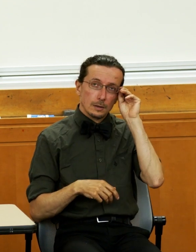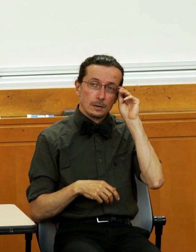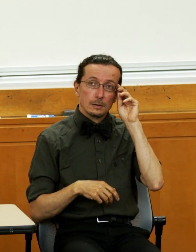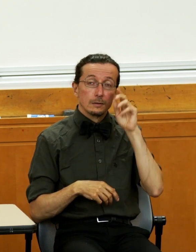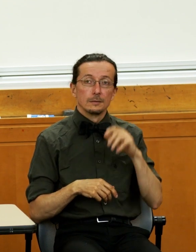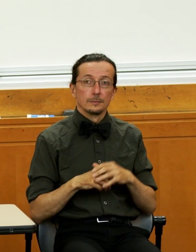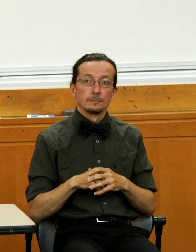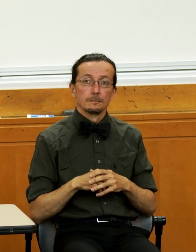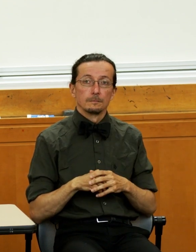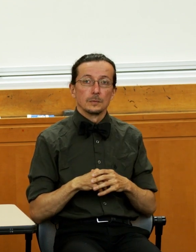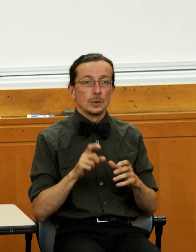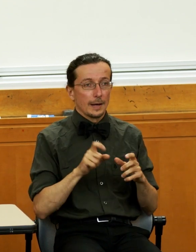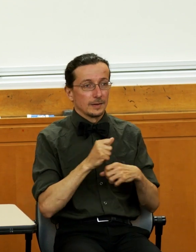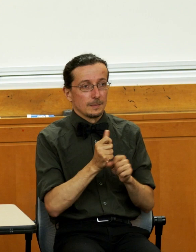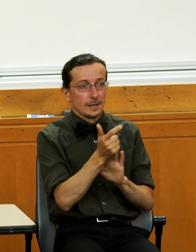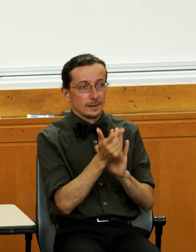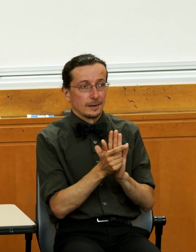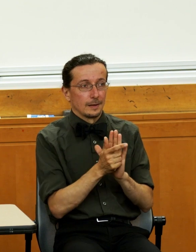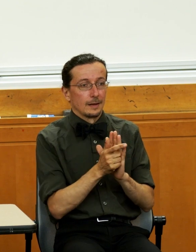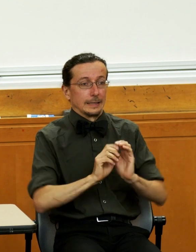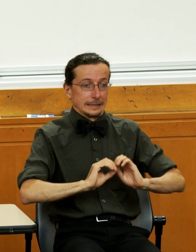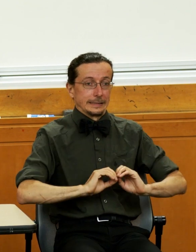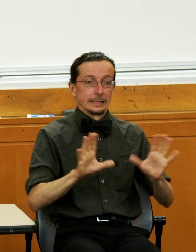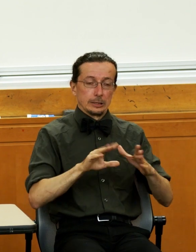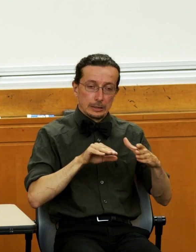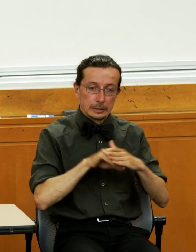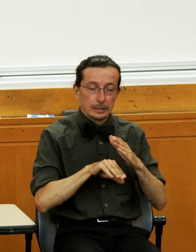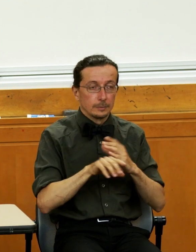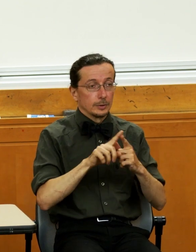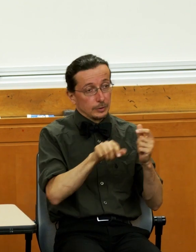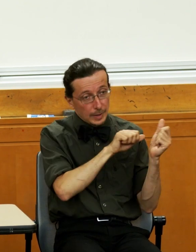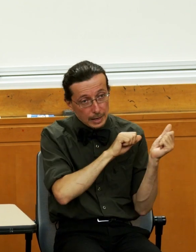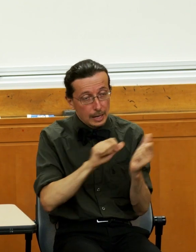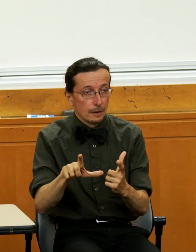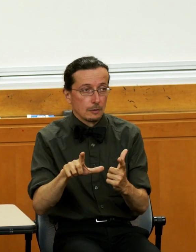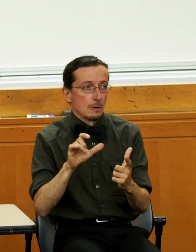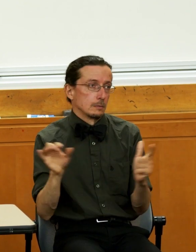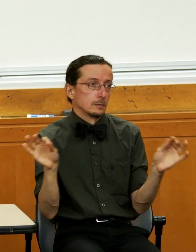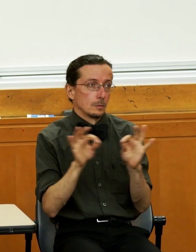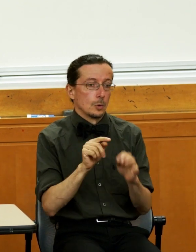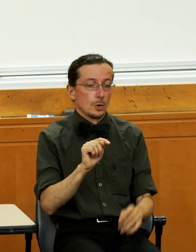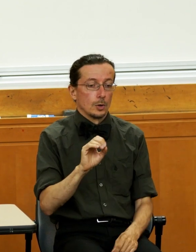the law accessible and clear to everyone is an important tool. I know that in the independent